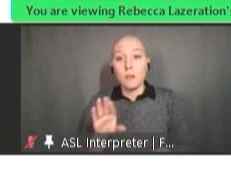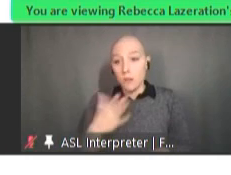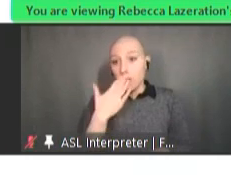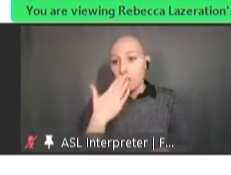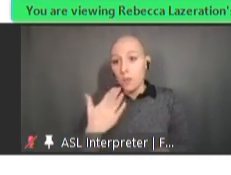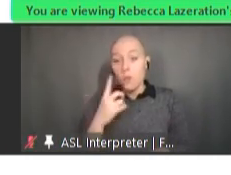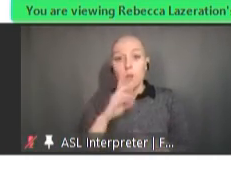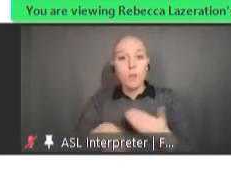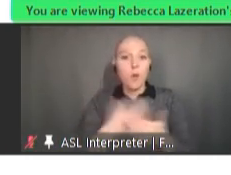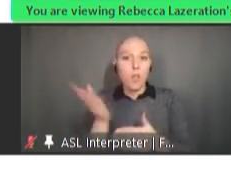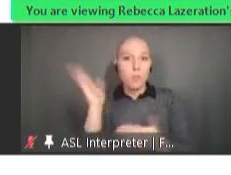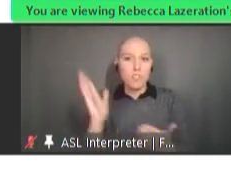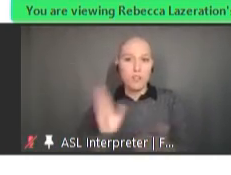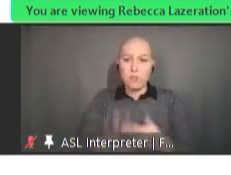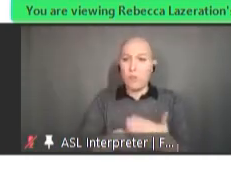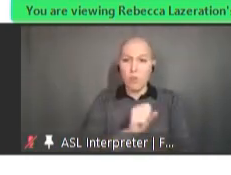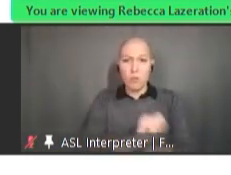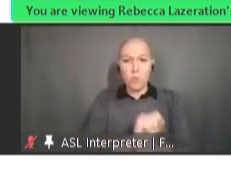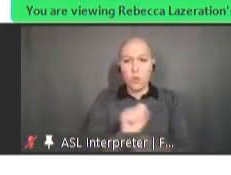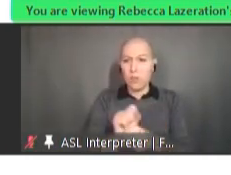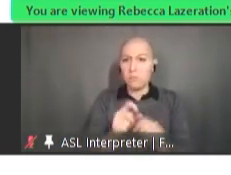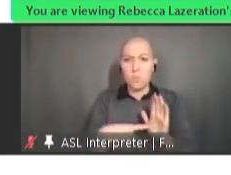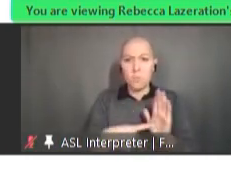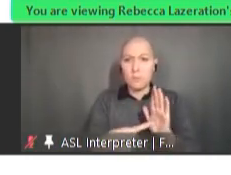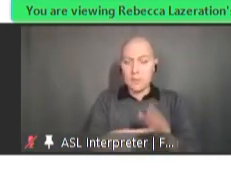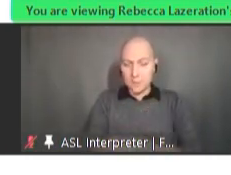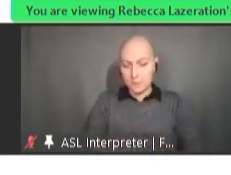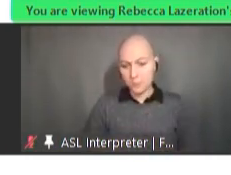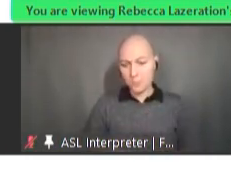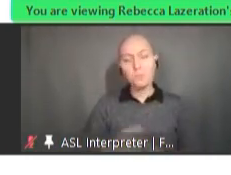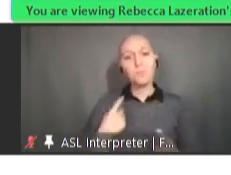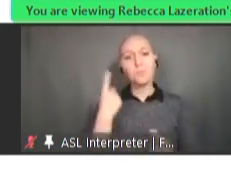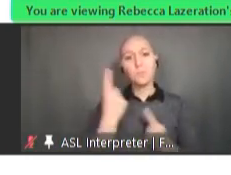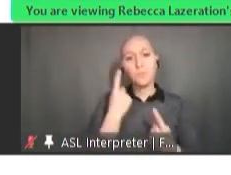the work represented. And I'm just wondering to what degree -- I guess thinking about